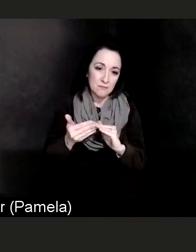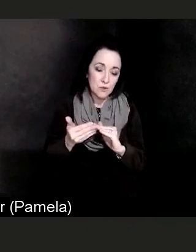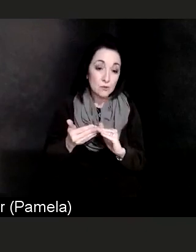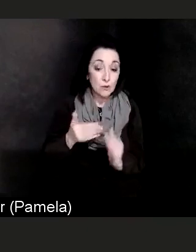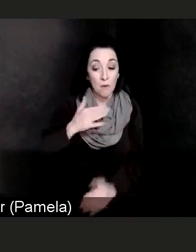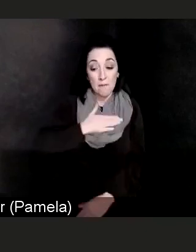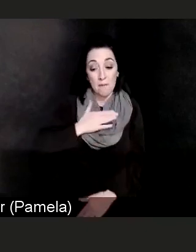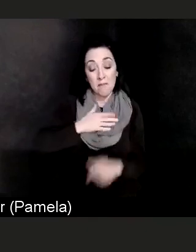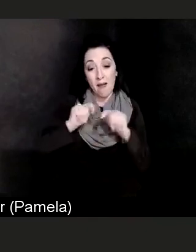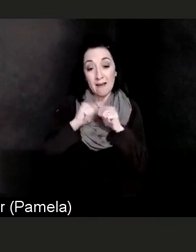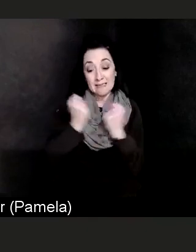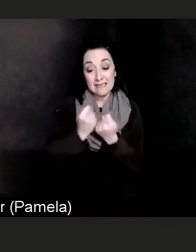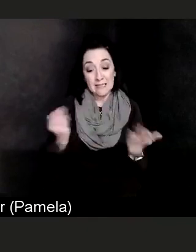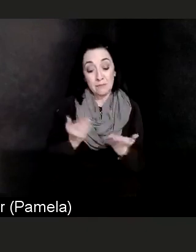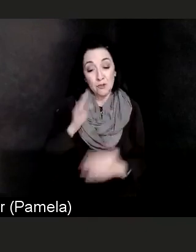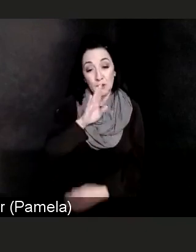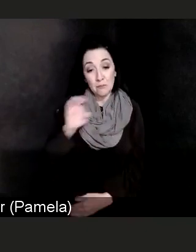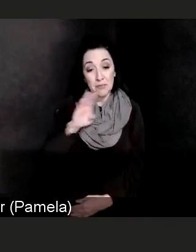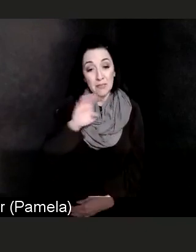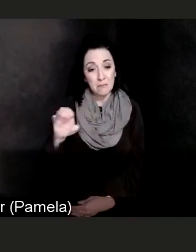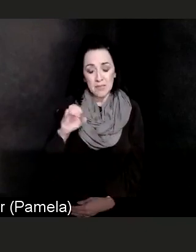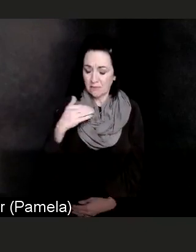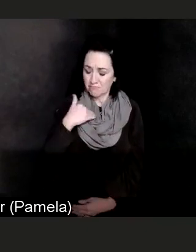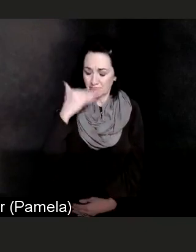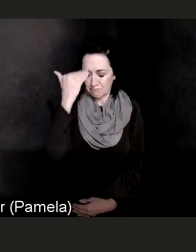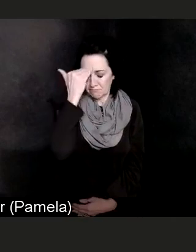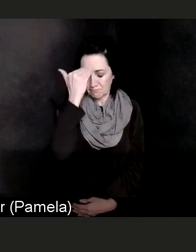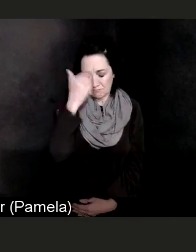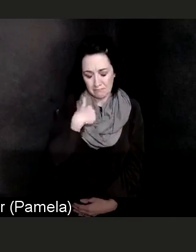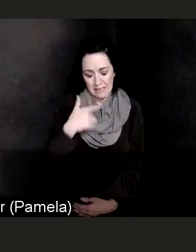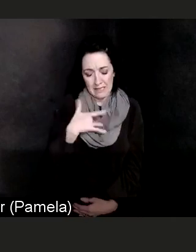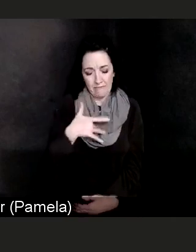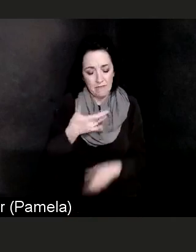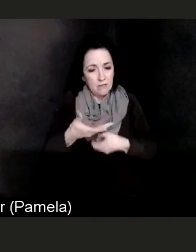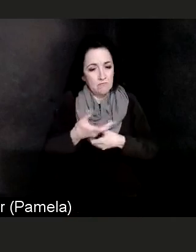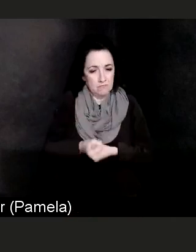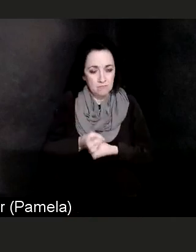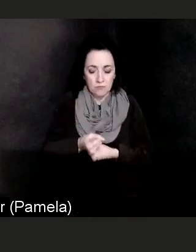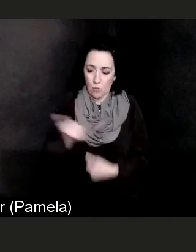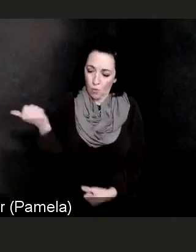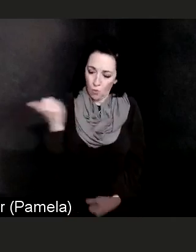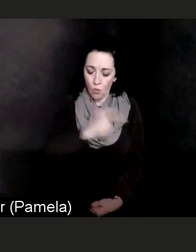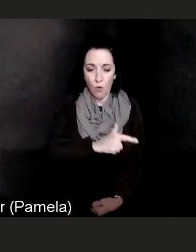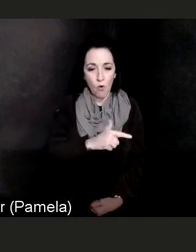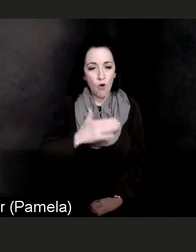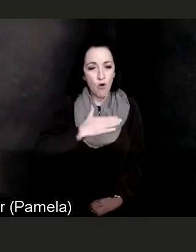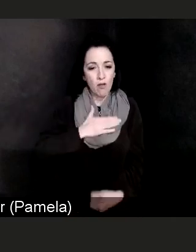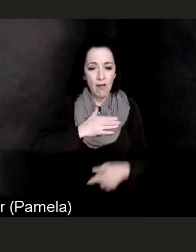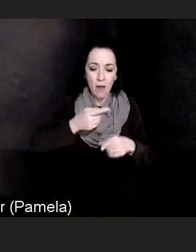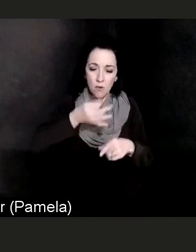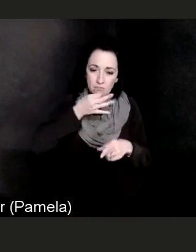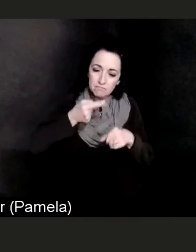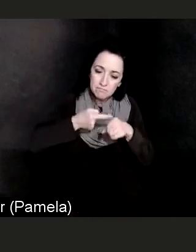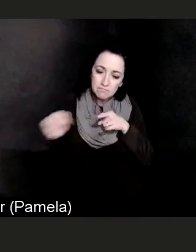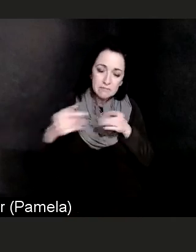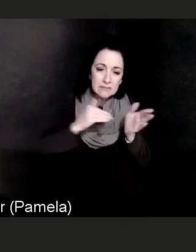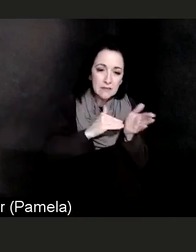at Beebe Healthcare, on behalf of all the physicians, all the nurses, all the housekeepers,